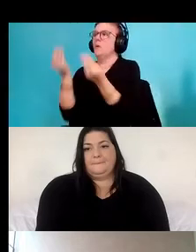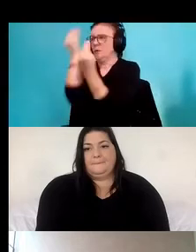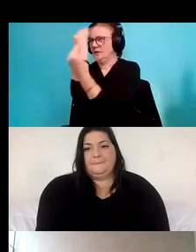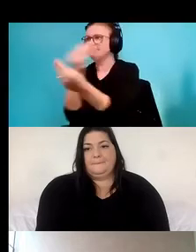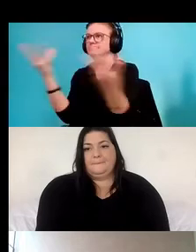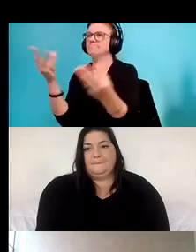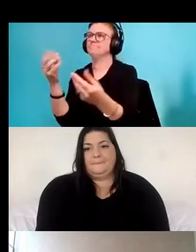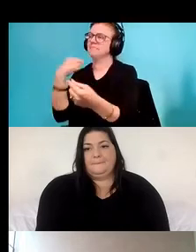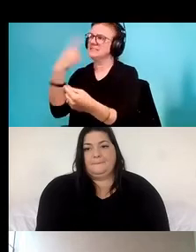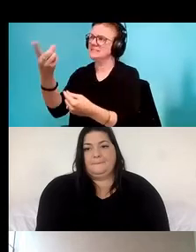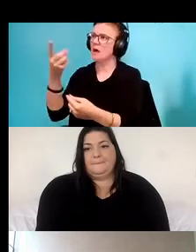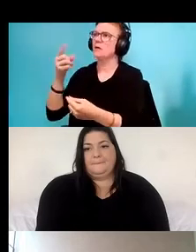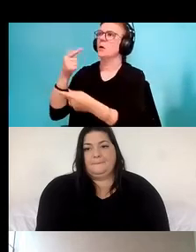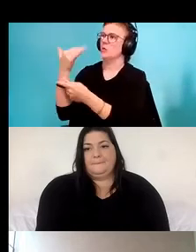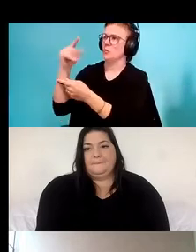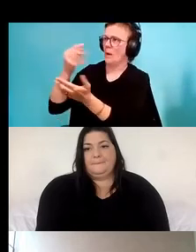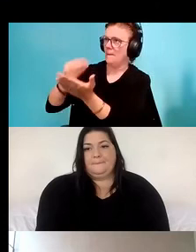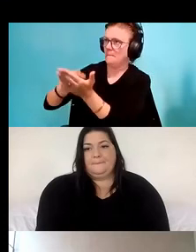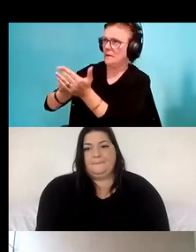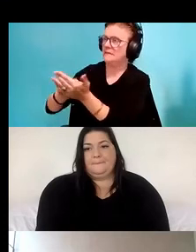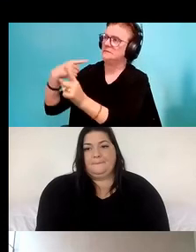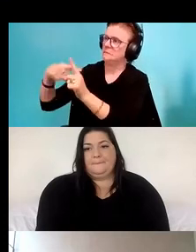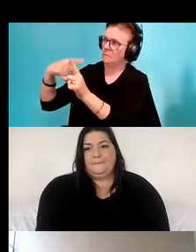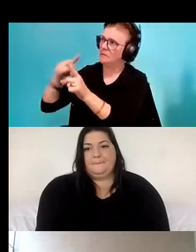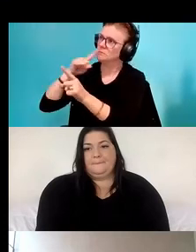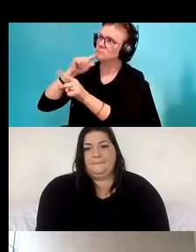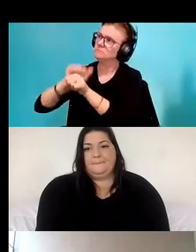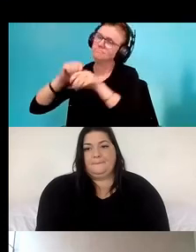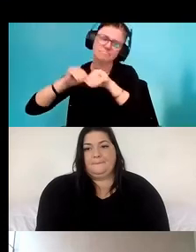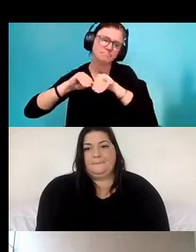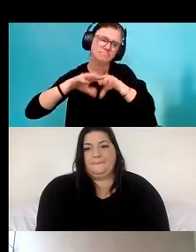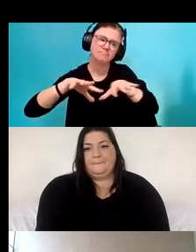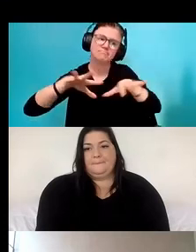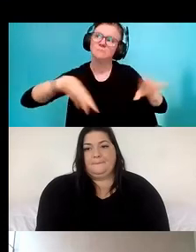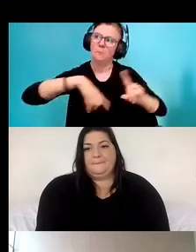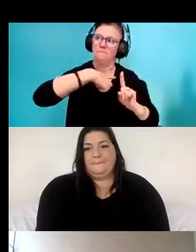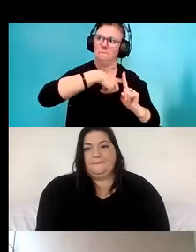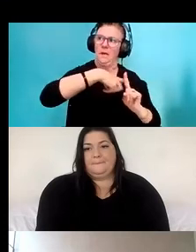that OVW is working toward and channeling